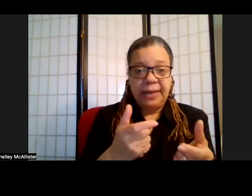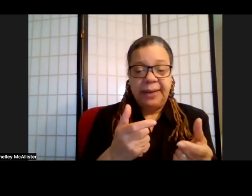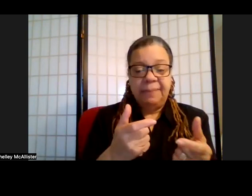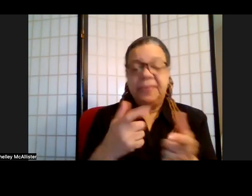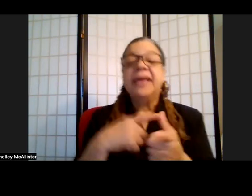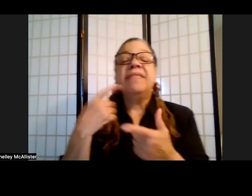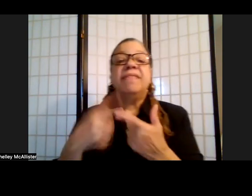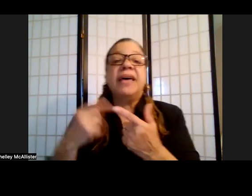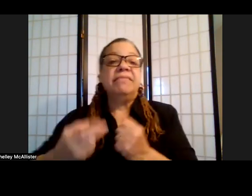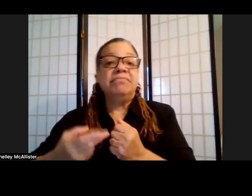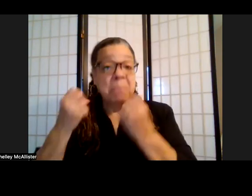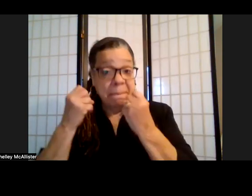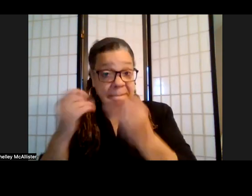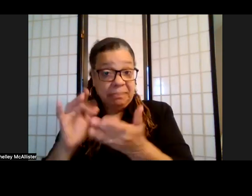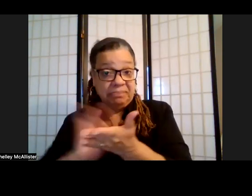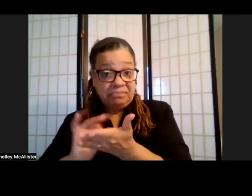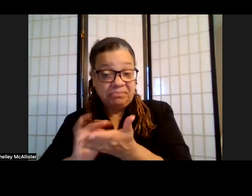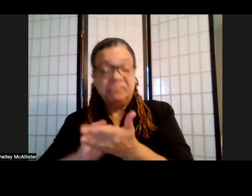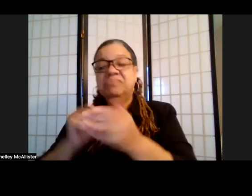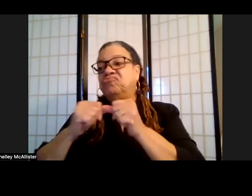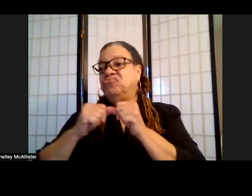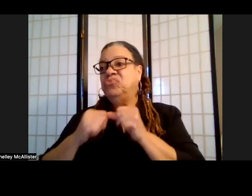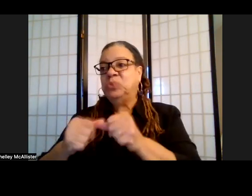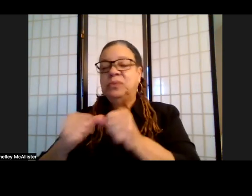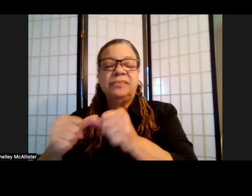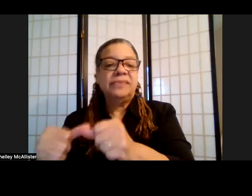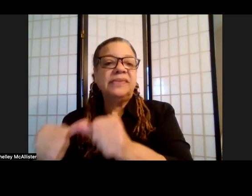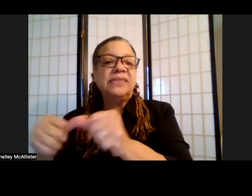the high dose of the drugs stayed in the system long enough to treat the infection completely.